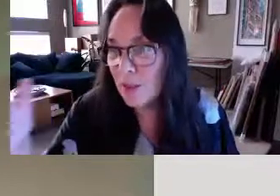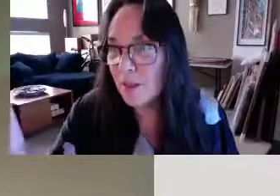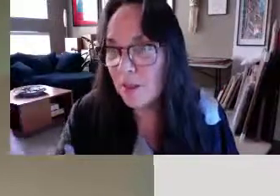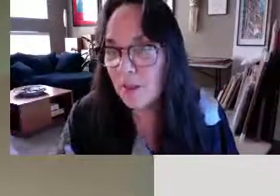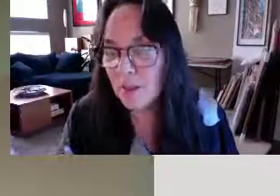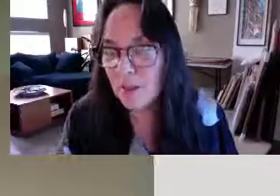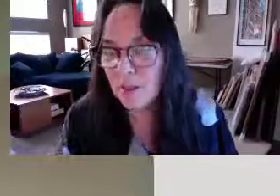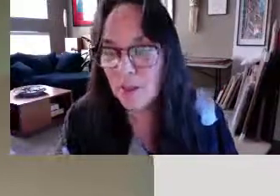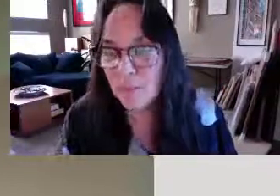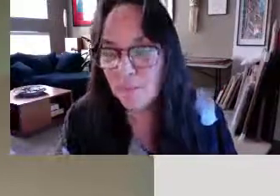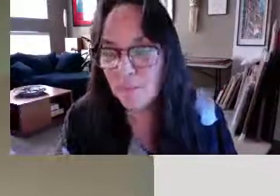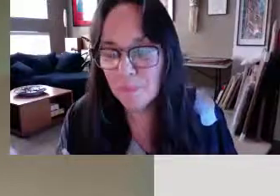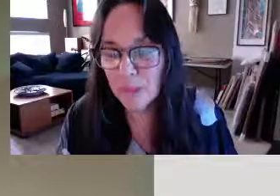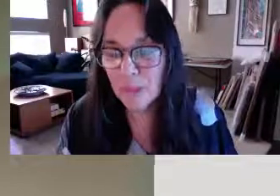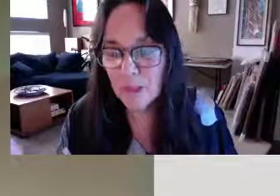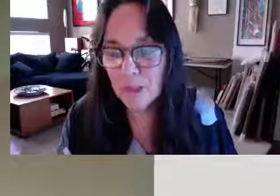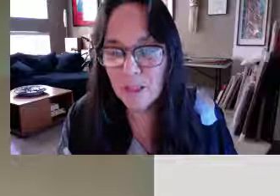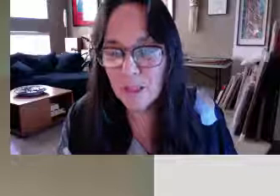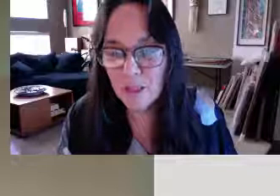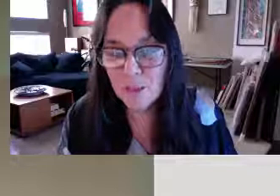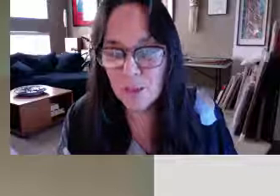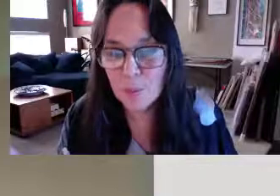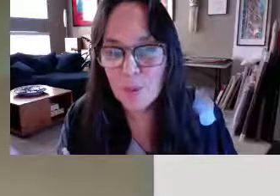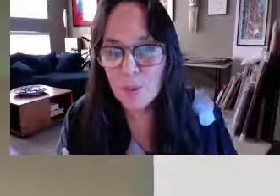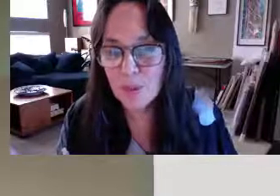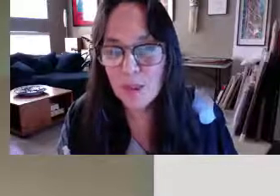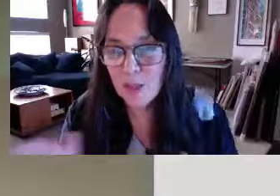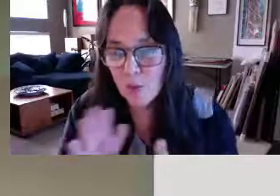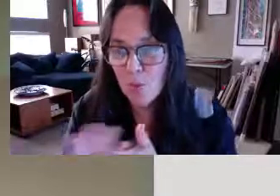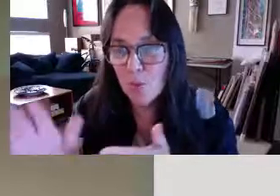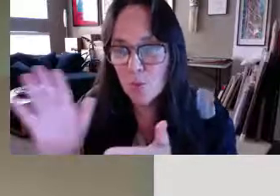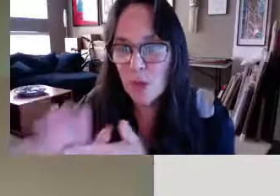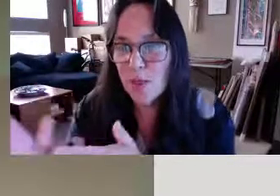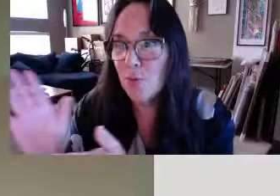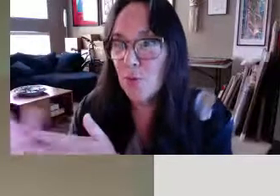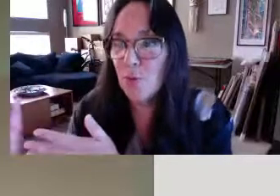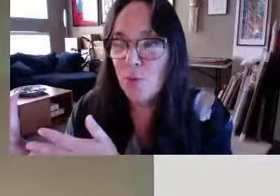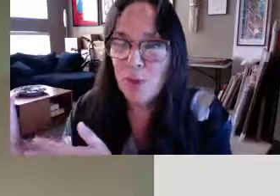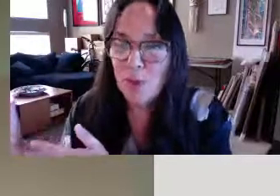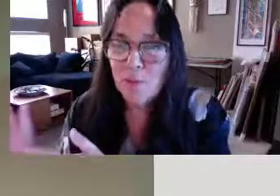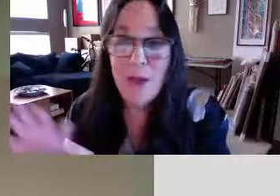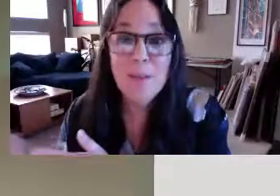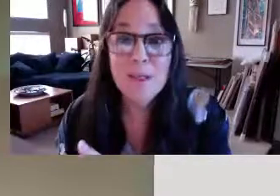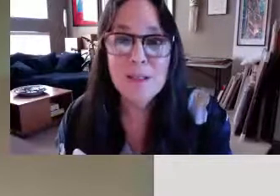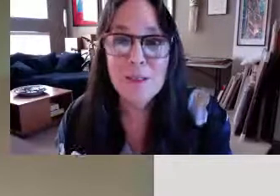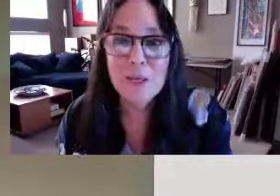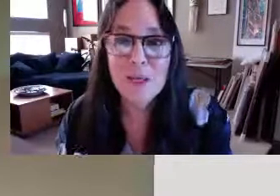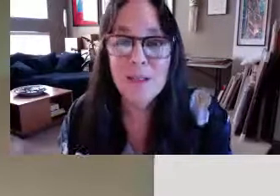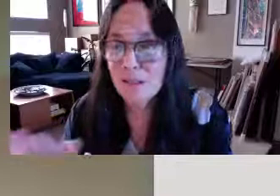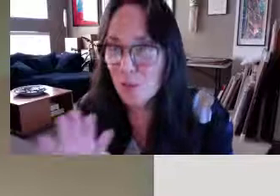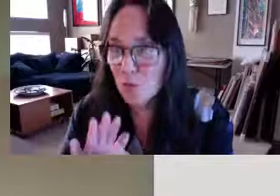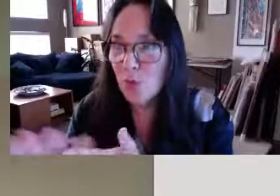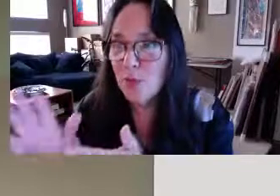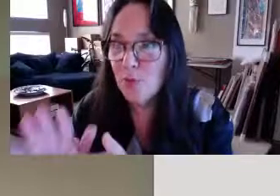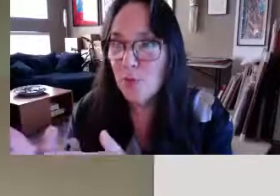the Canadian Colonial Border it goes right through families in some cases and it goes right through